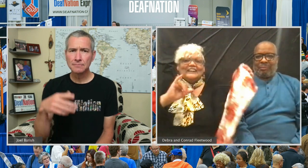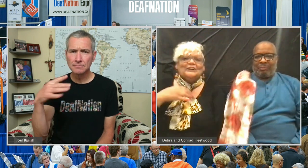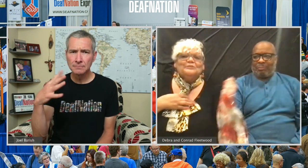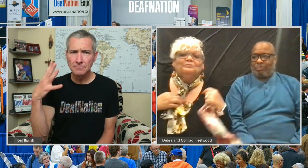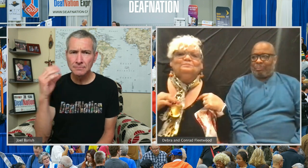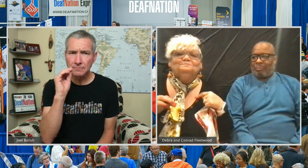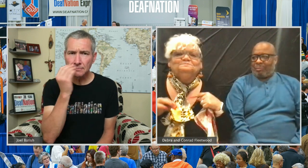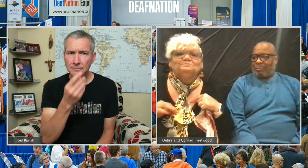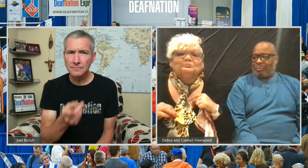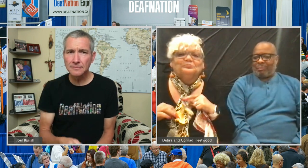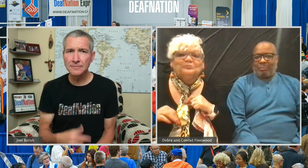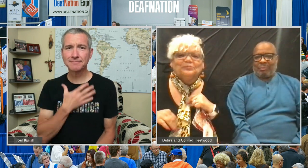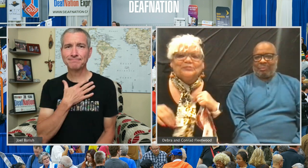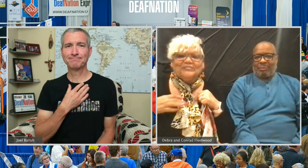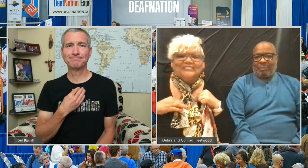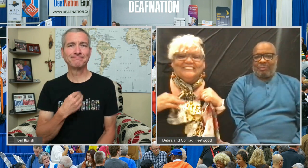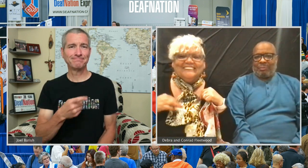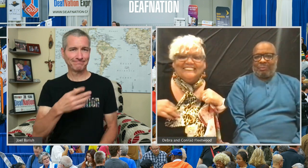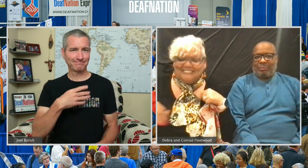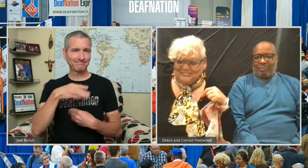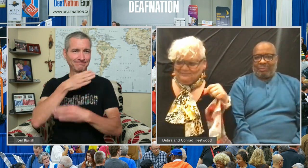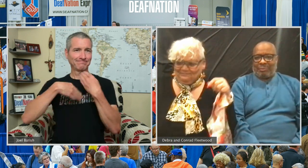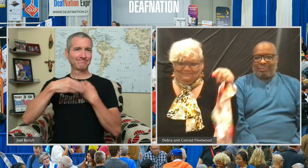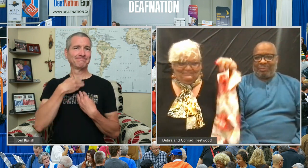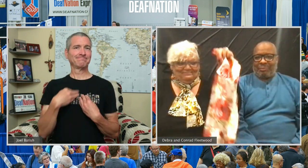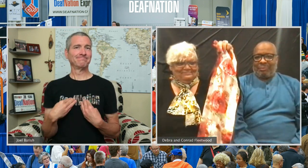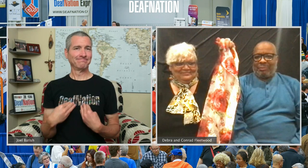Same as what I’m wearing. Beautiful flowers! Ah, a scarf.